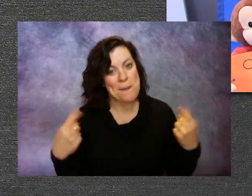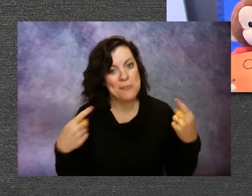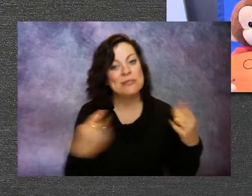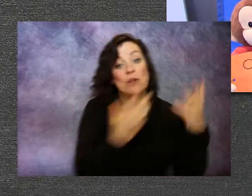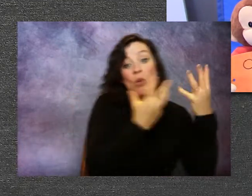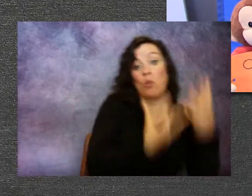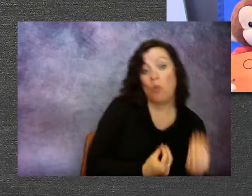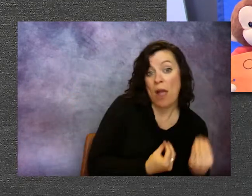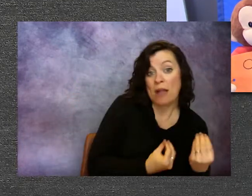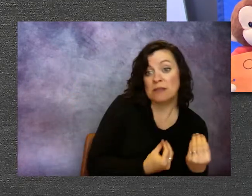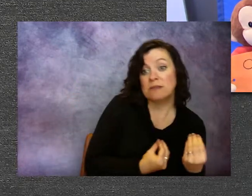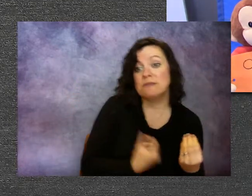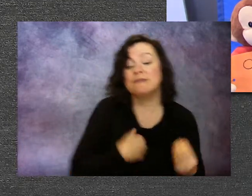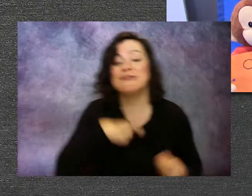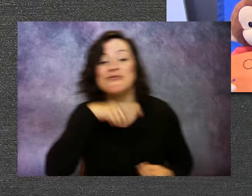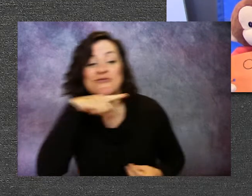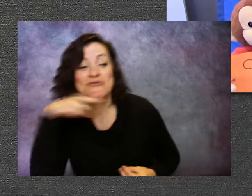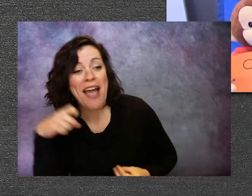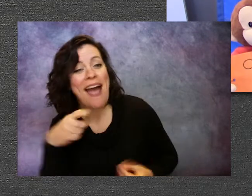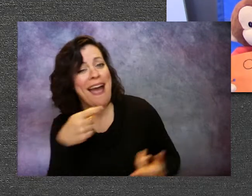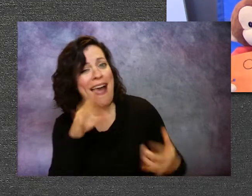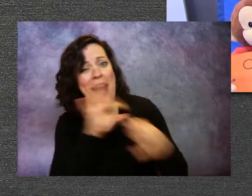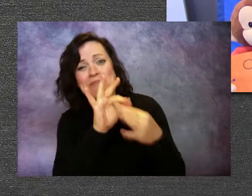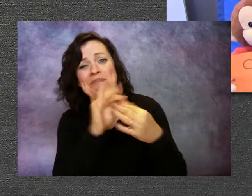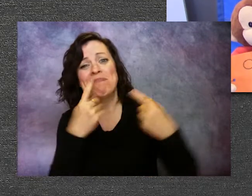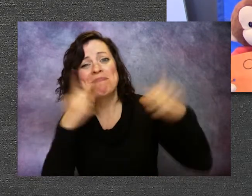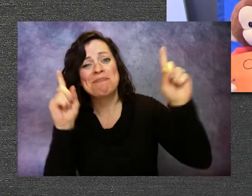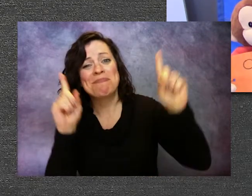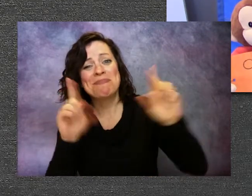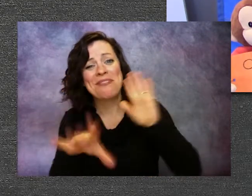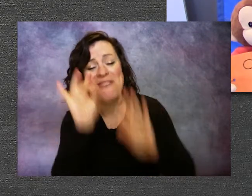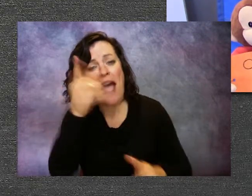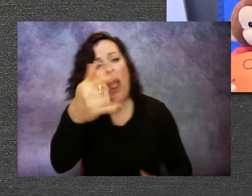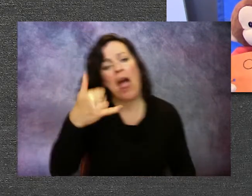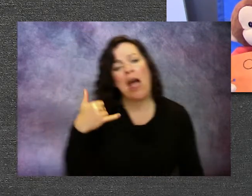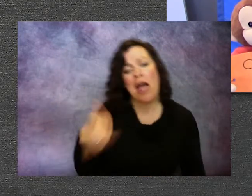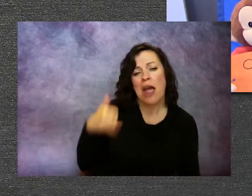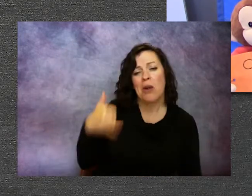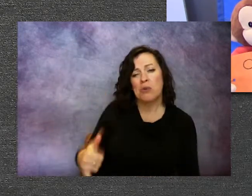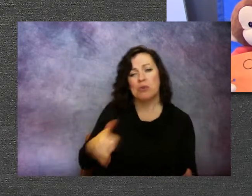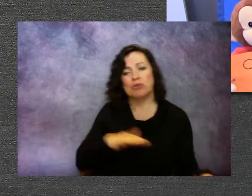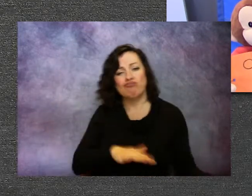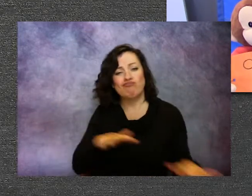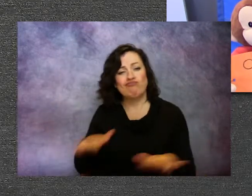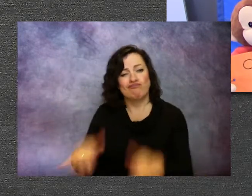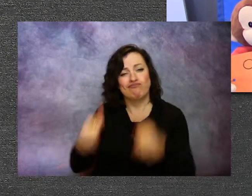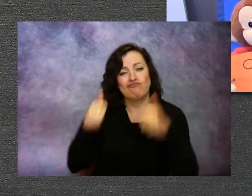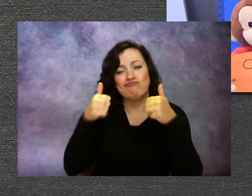Deduce, hang loose. Yay, good job, everybody. Let's try one more. How about stop?